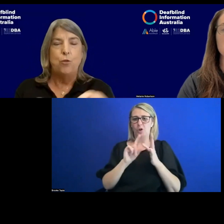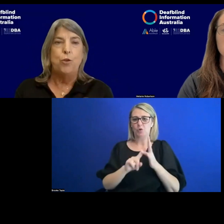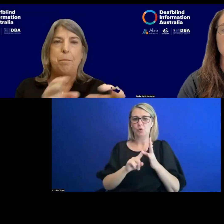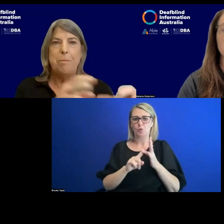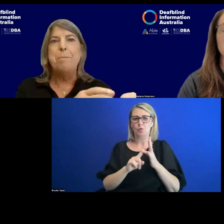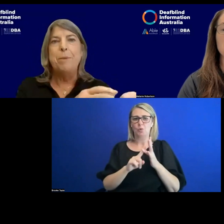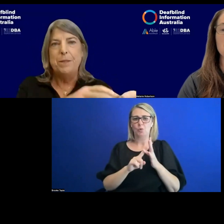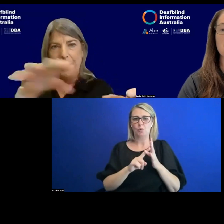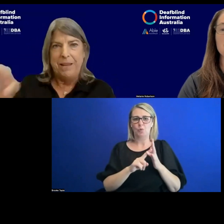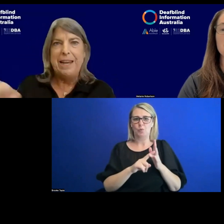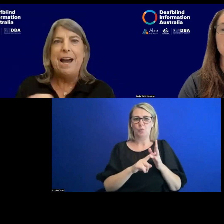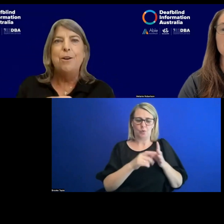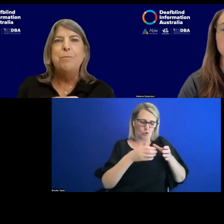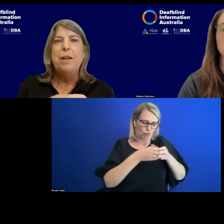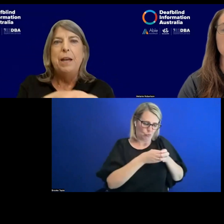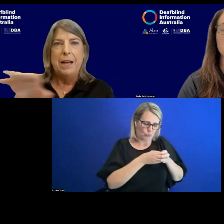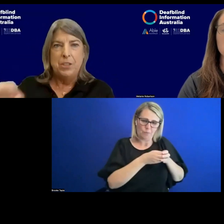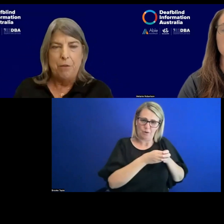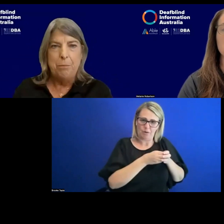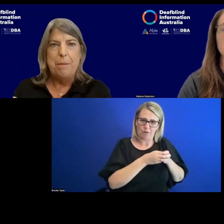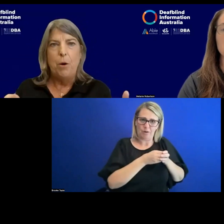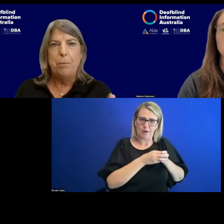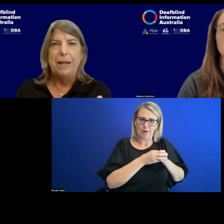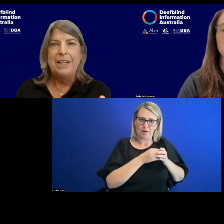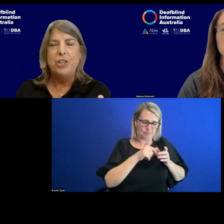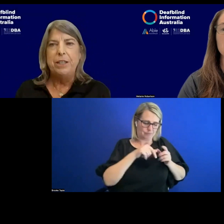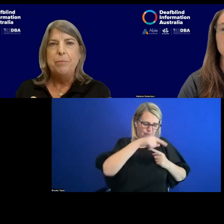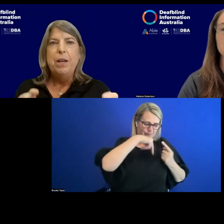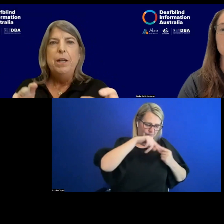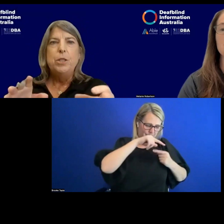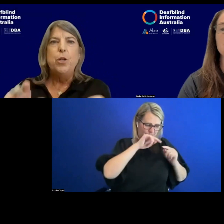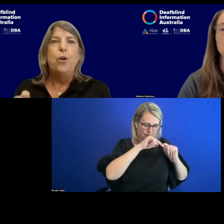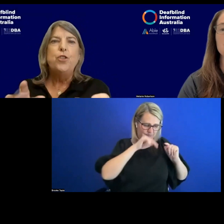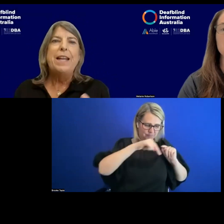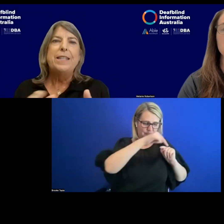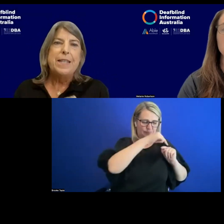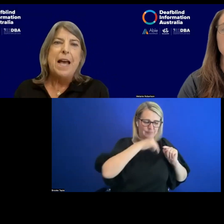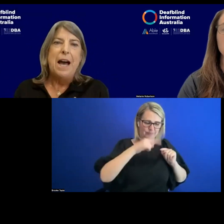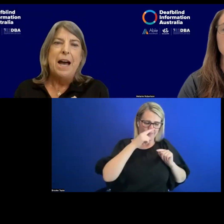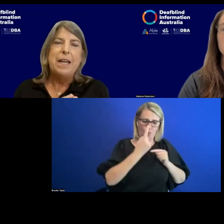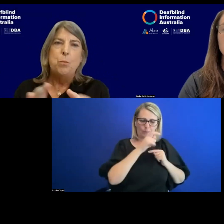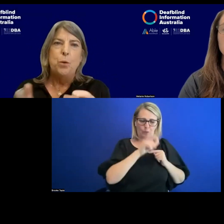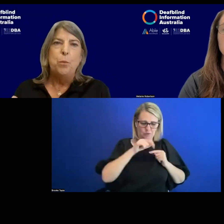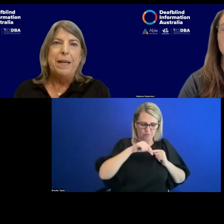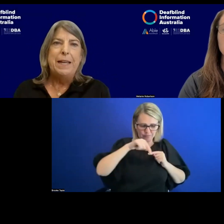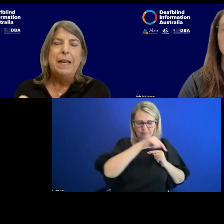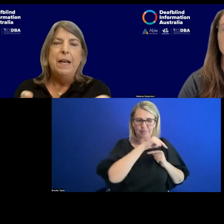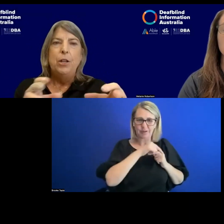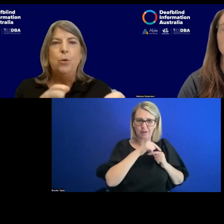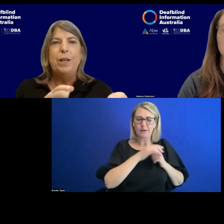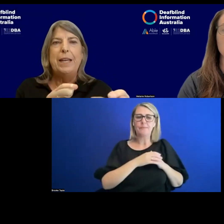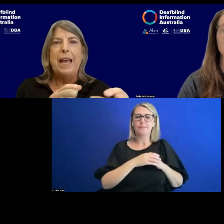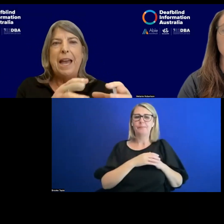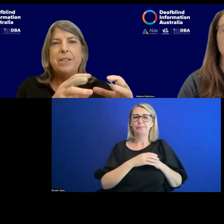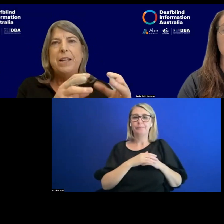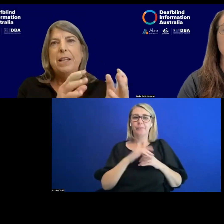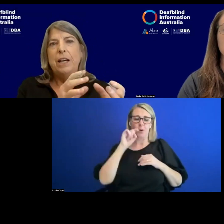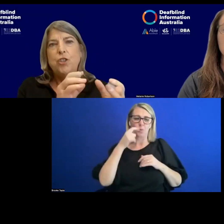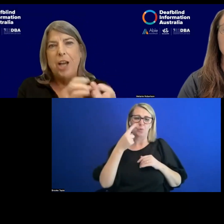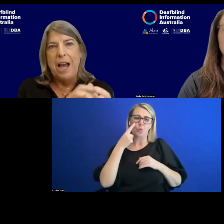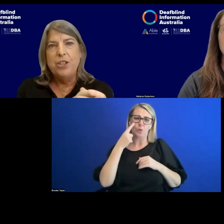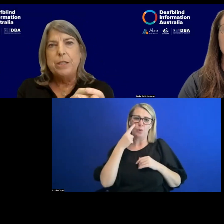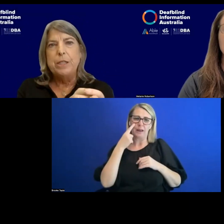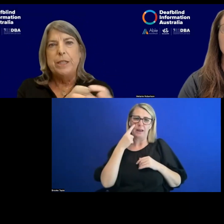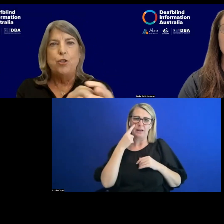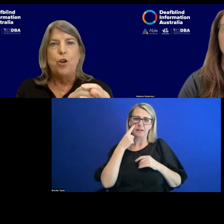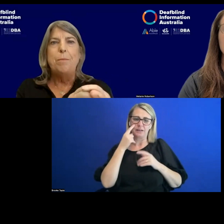group members within our deafblind population. Chances are it will be looking at CHARGE syndrome